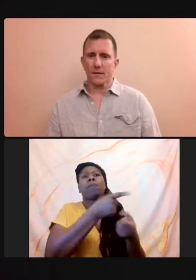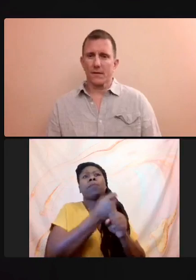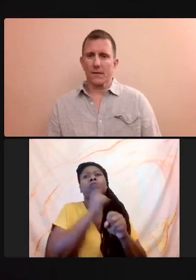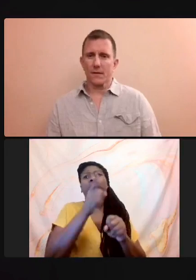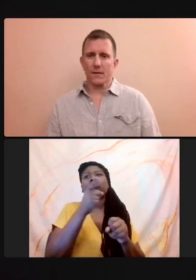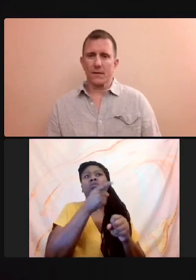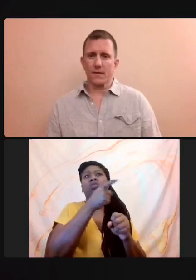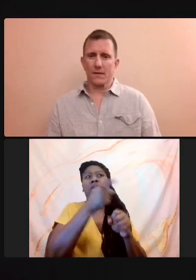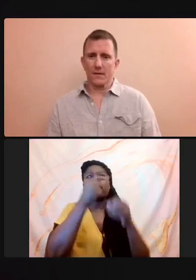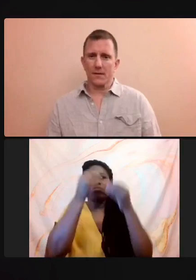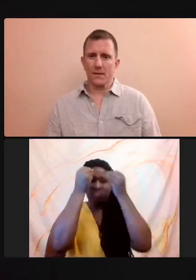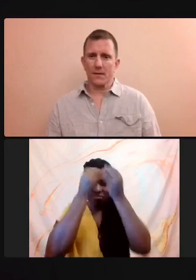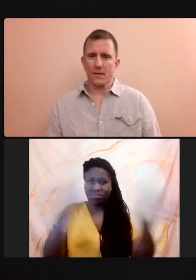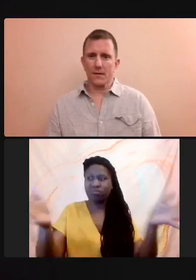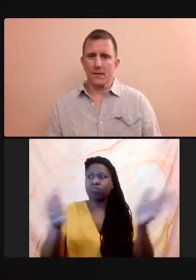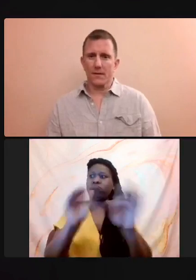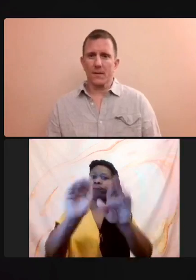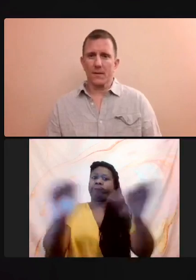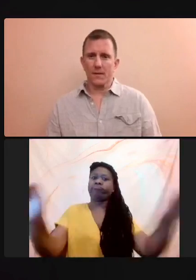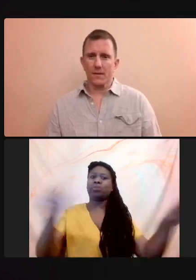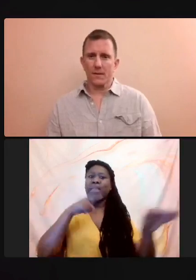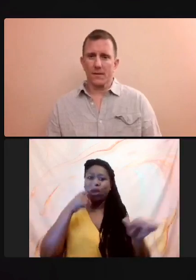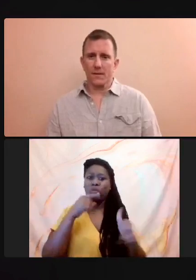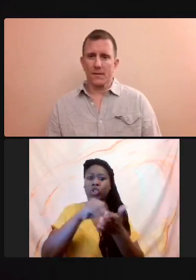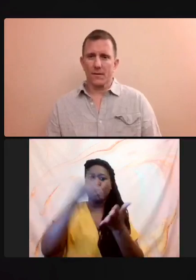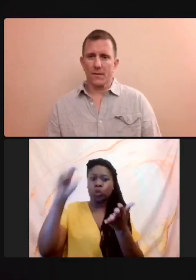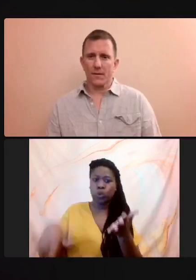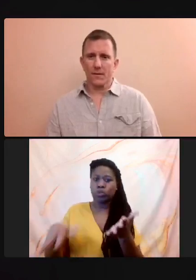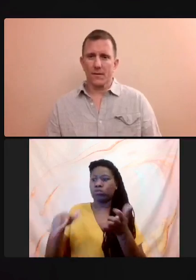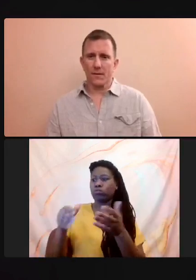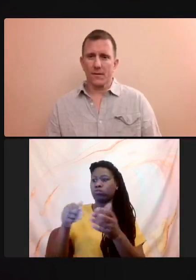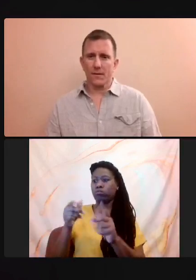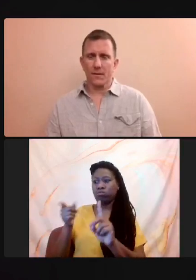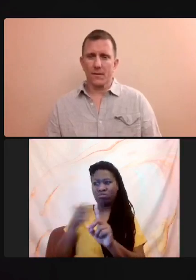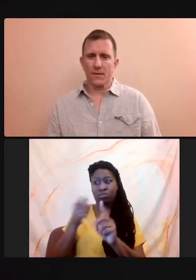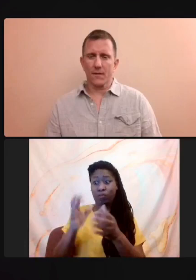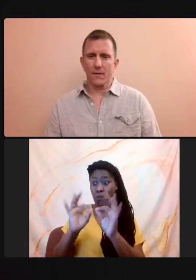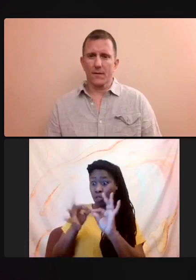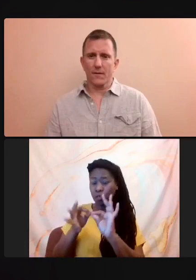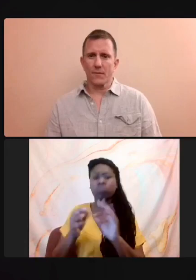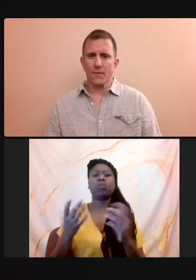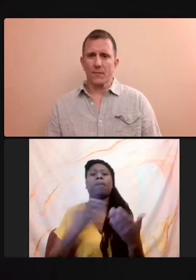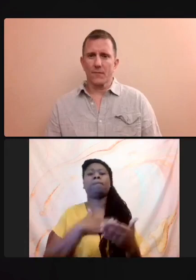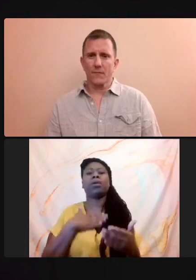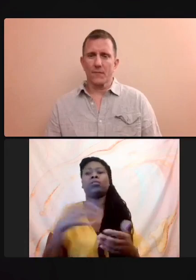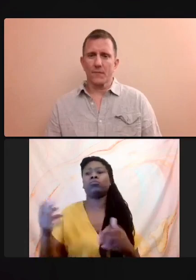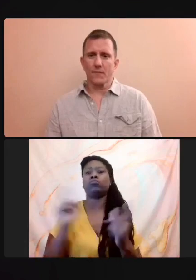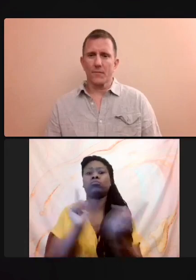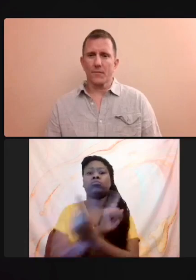And so that's something that we do have to pay attention to. But again, we are here to tell hearing students